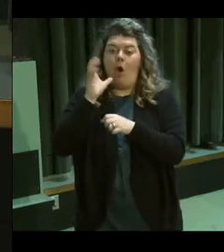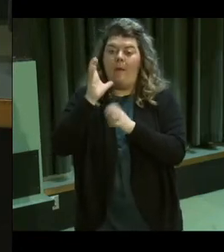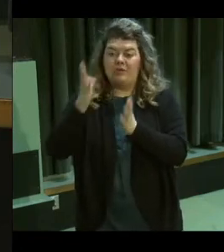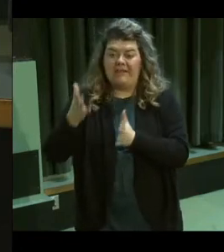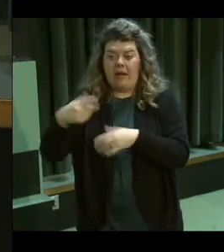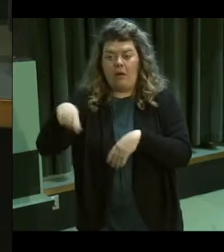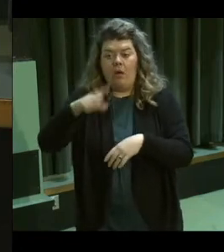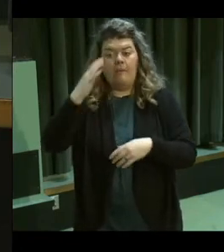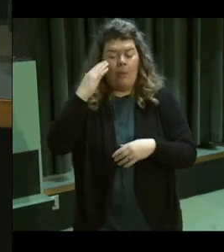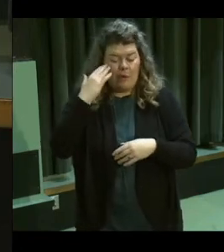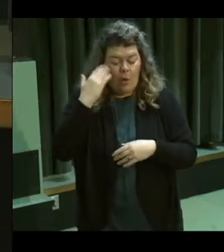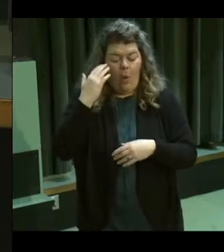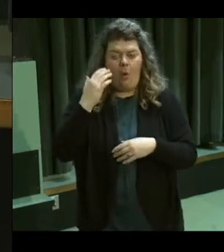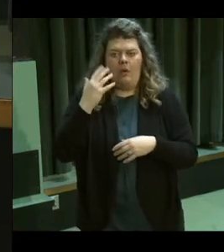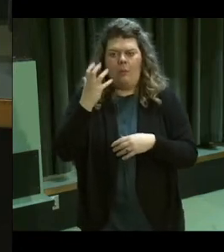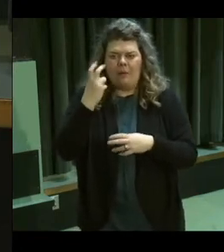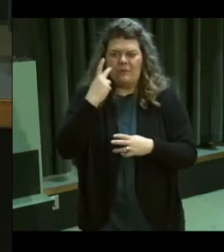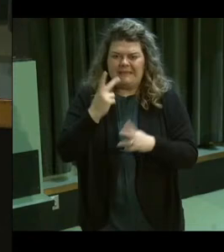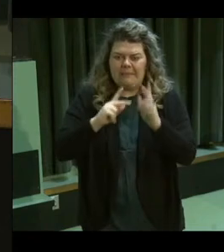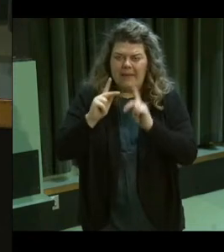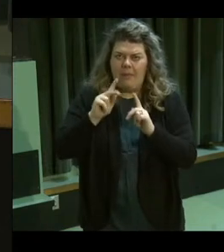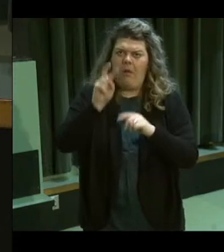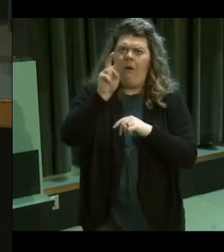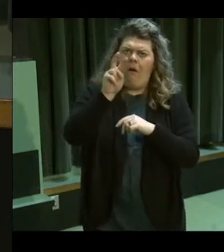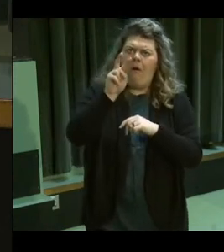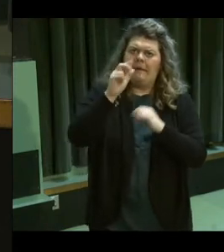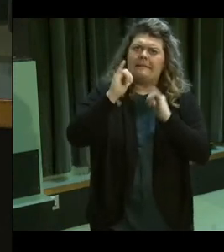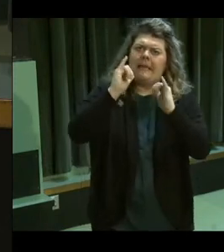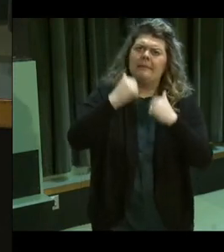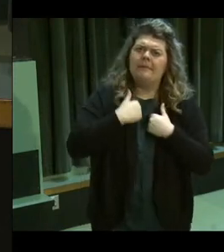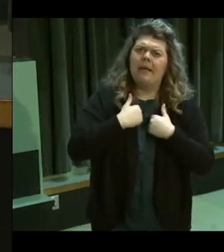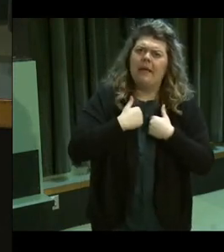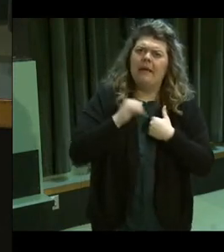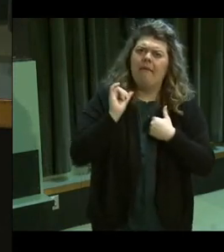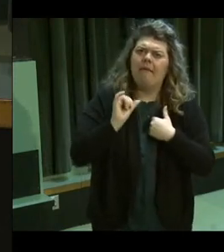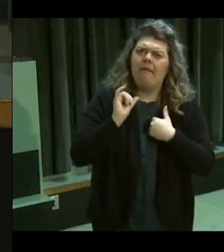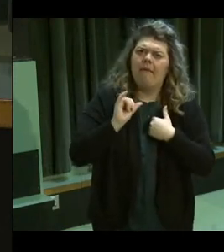But we knew that the farmers